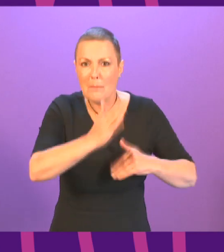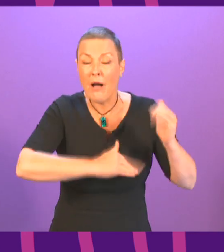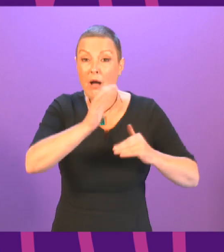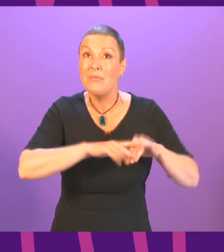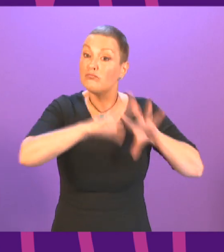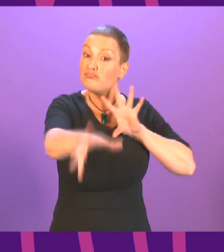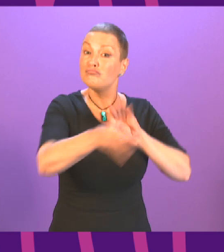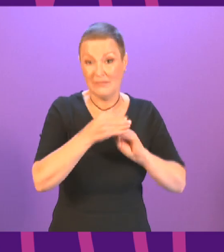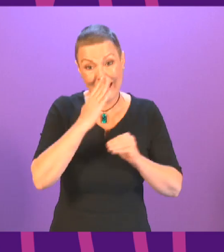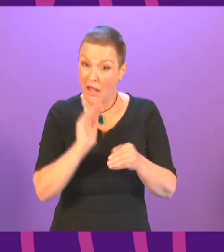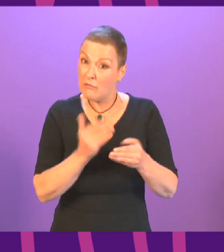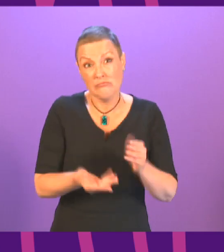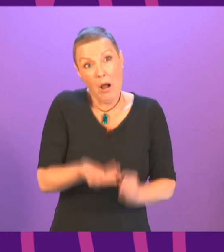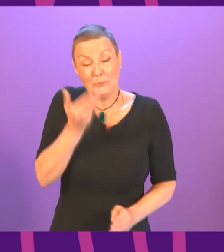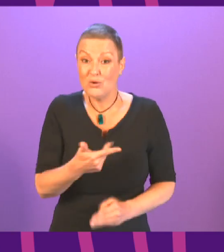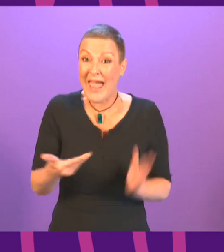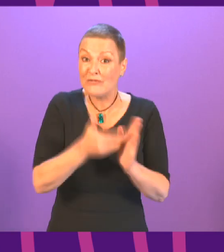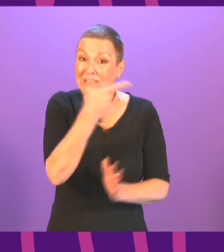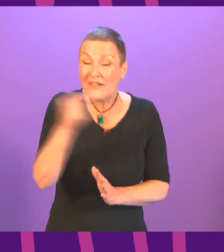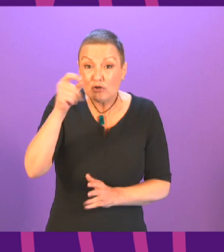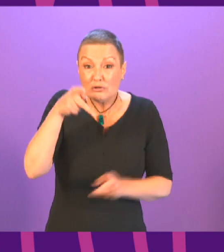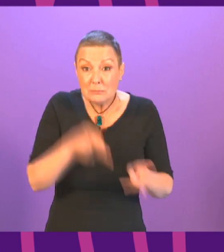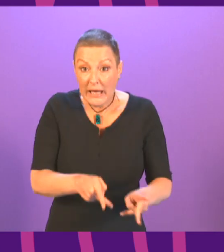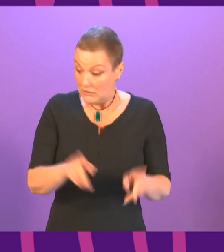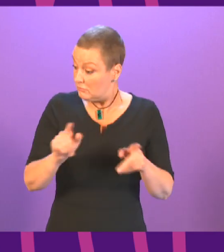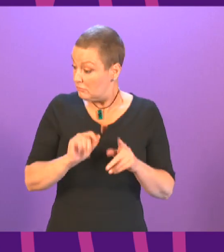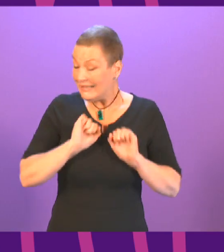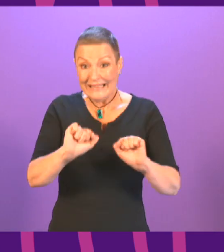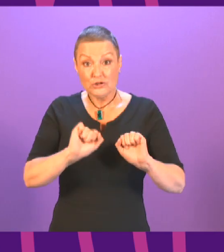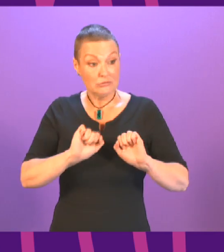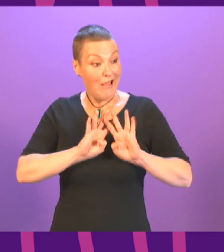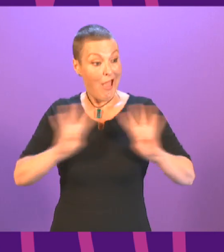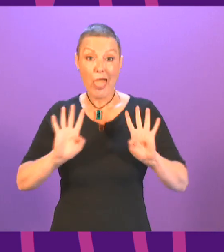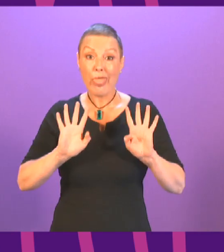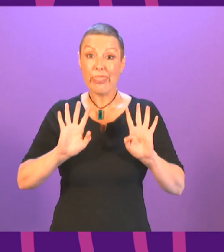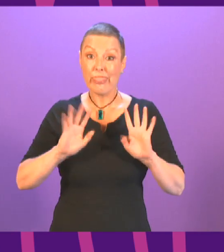Mutual aid arrangements are in place between NHS boards to ensure that there is enough